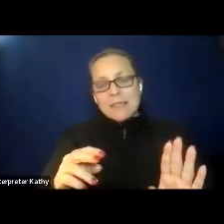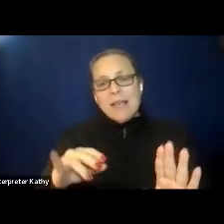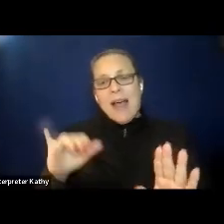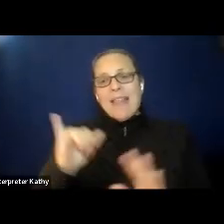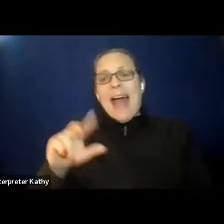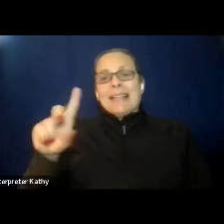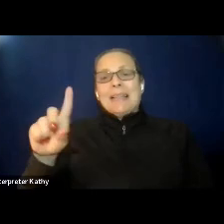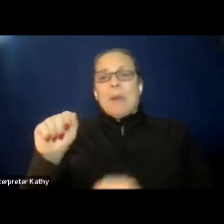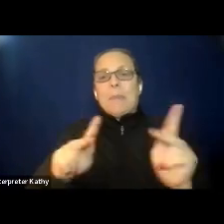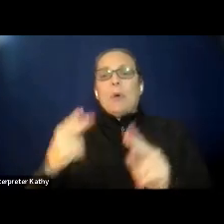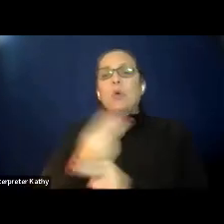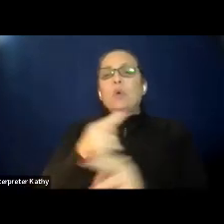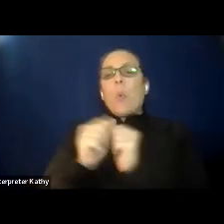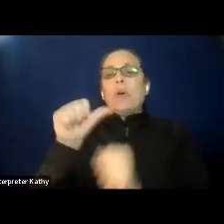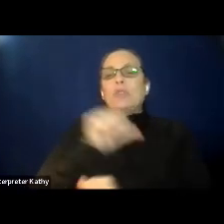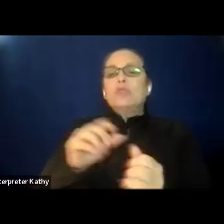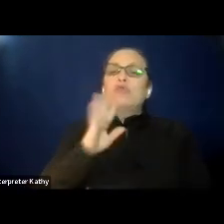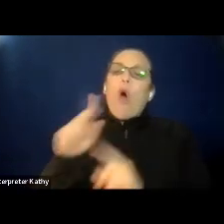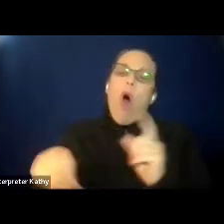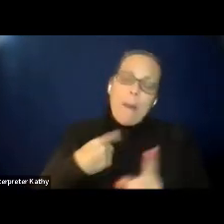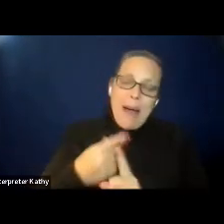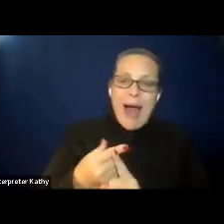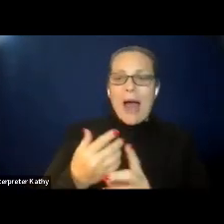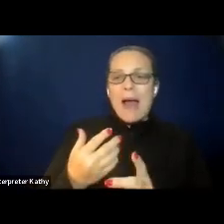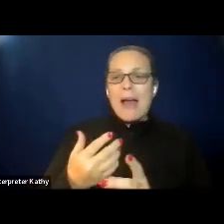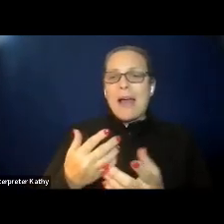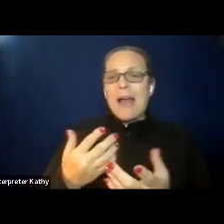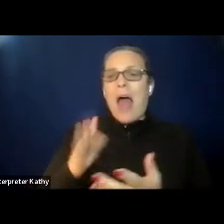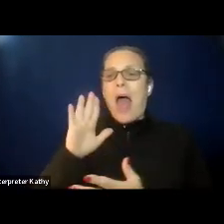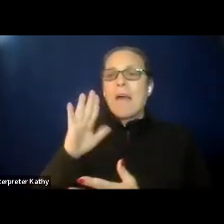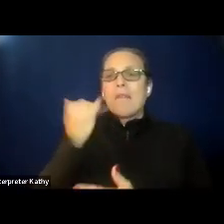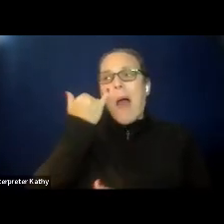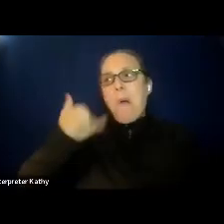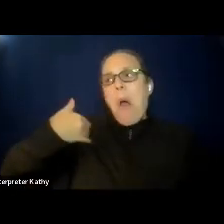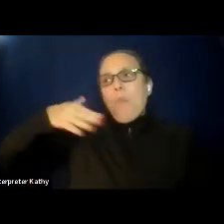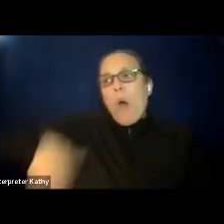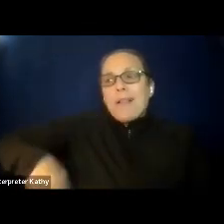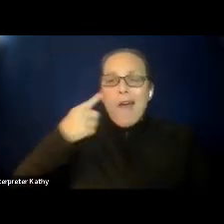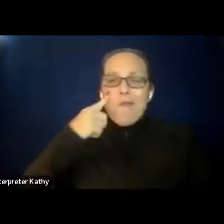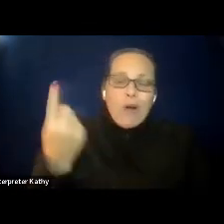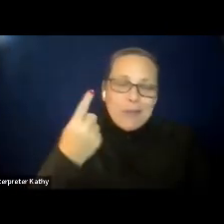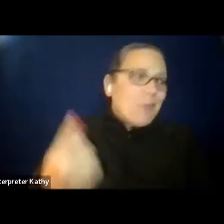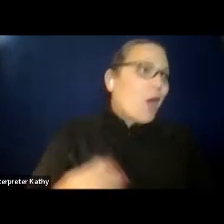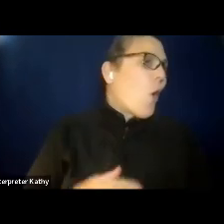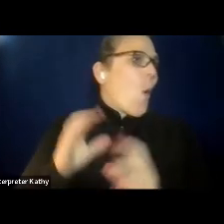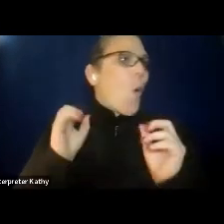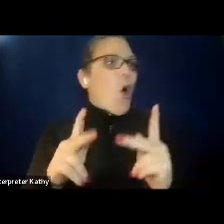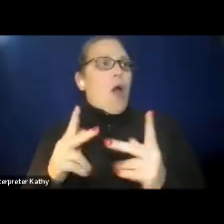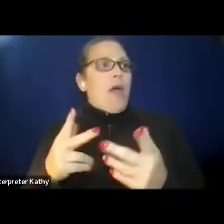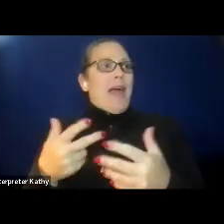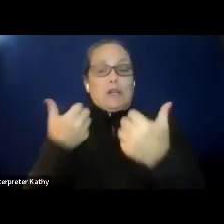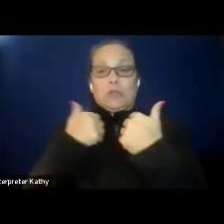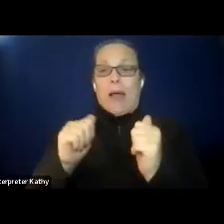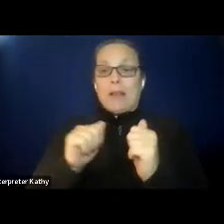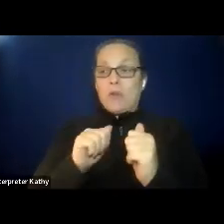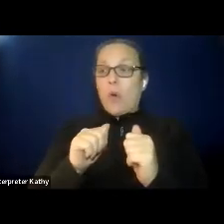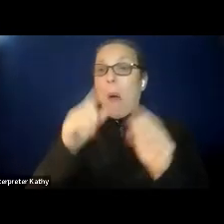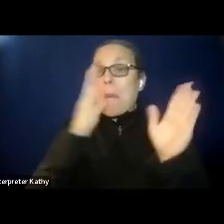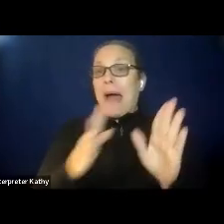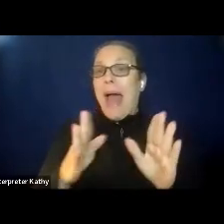Ellen Samuels. So this is a phrase, I should say, before I read this that disabled people use with one another to talk about, let's say they are running